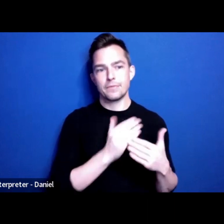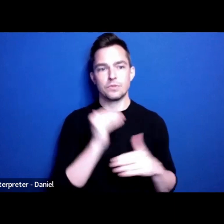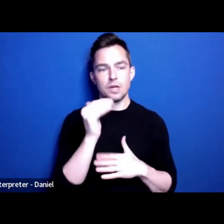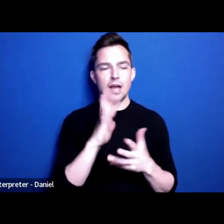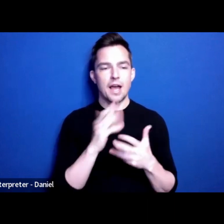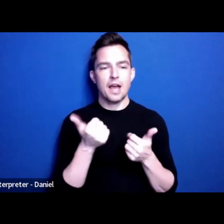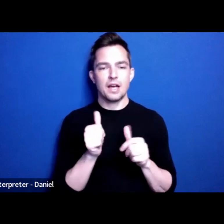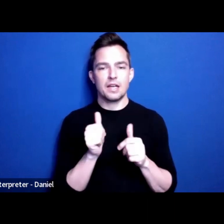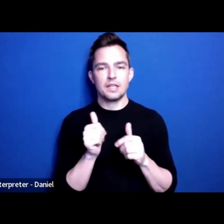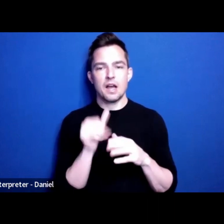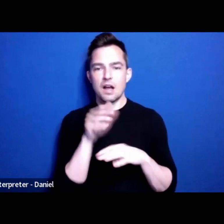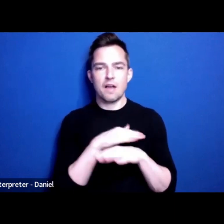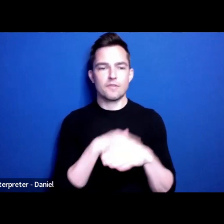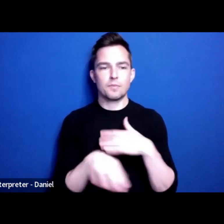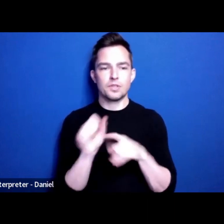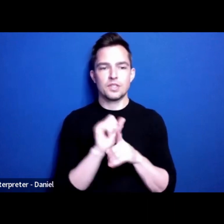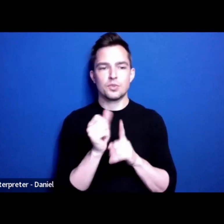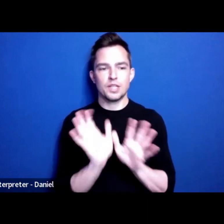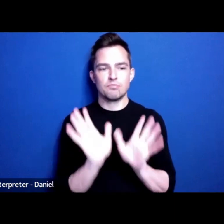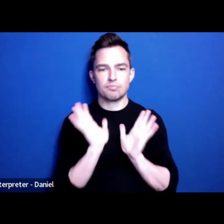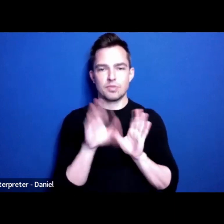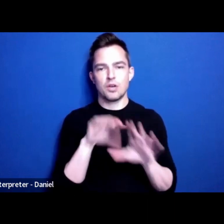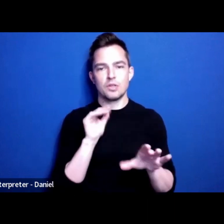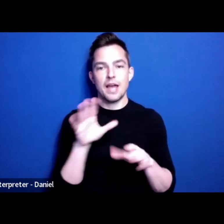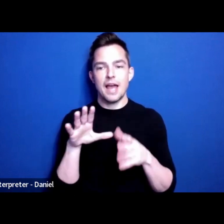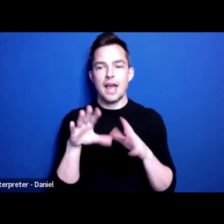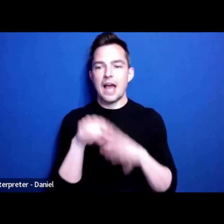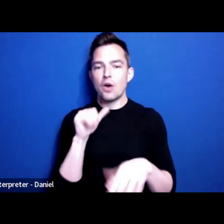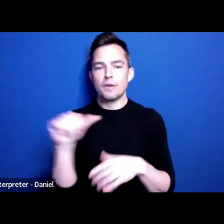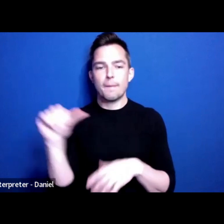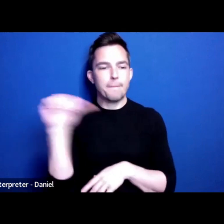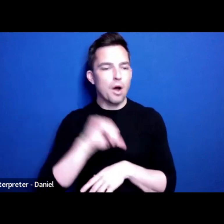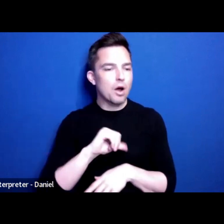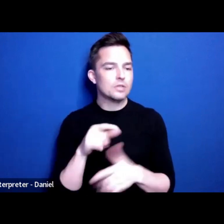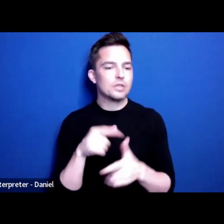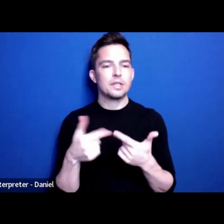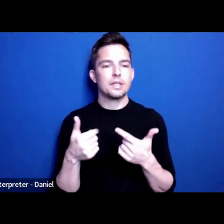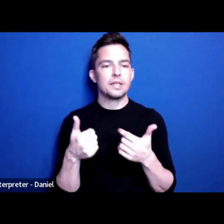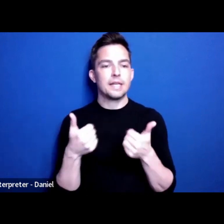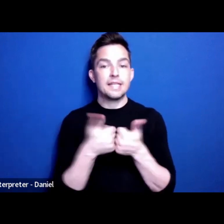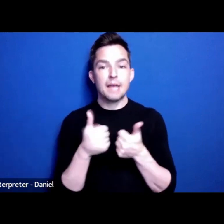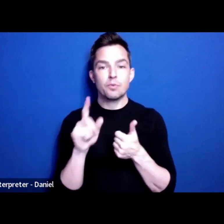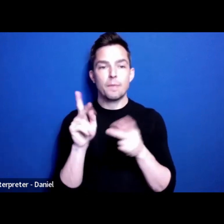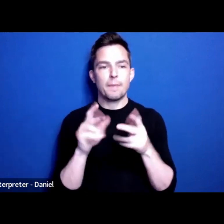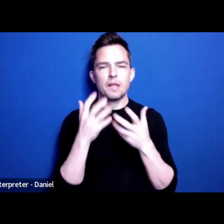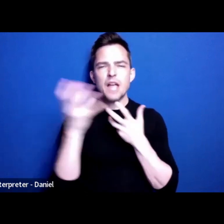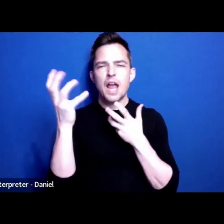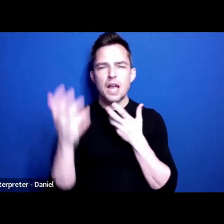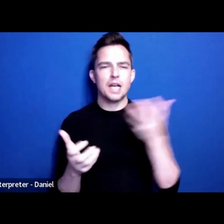situations, I stay out of bars, or stay away from games where people are yelling and screaming, because I've noticed